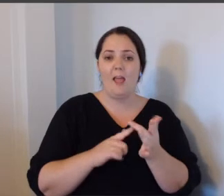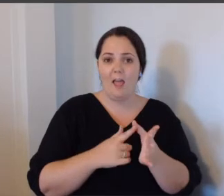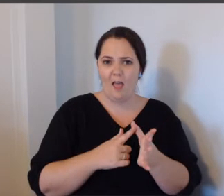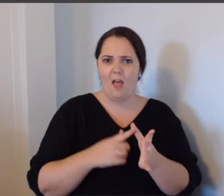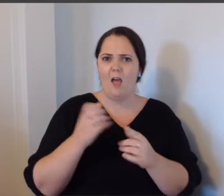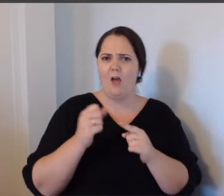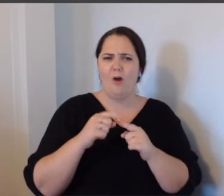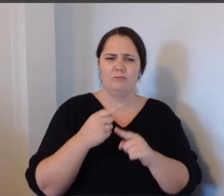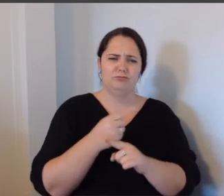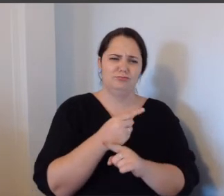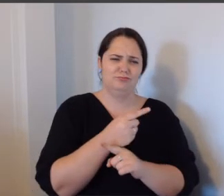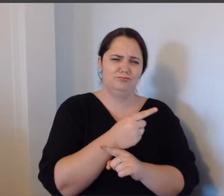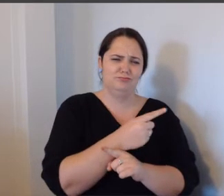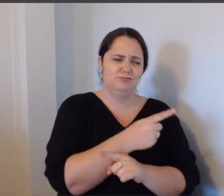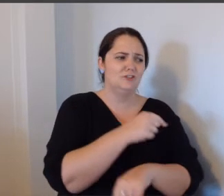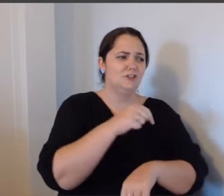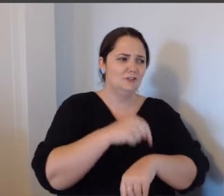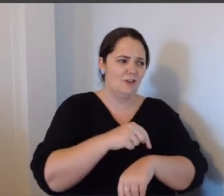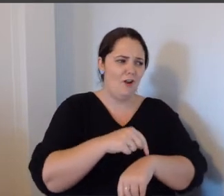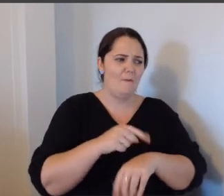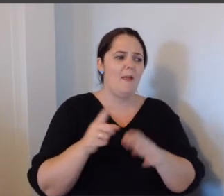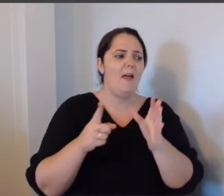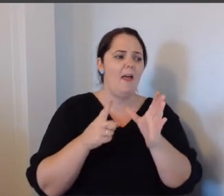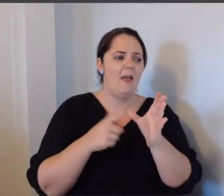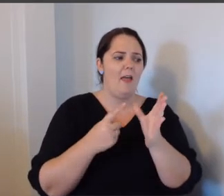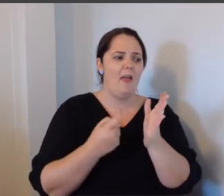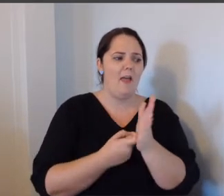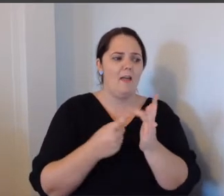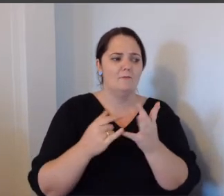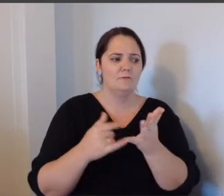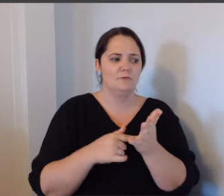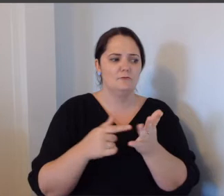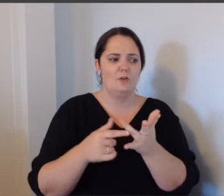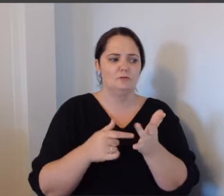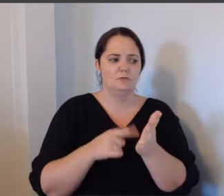the way back to Aristotle. Basically, melancholy was considered as one of the four temperaments